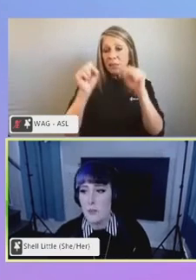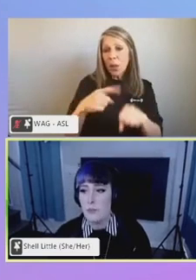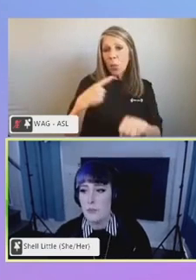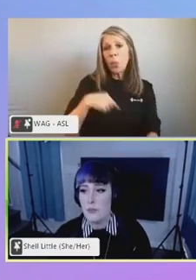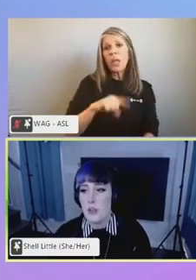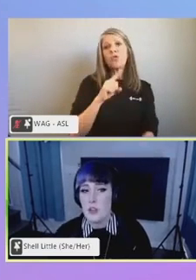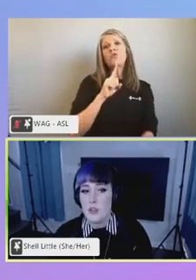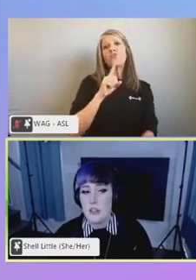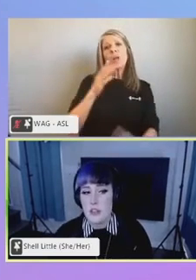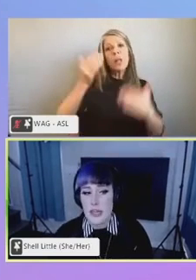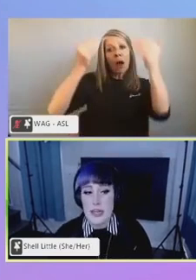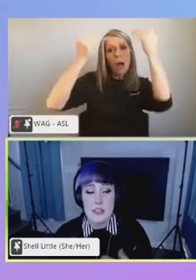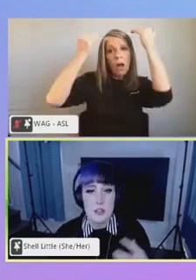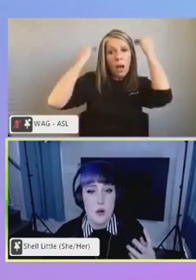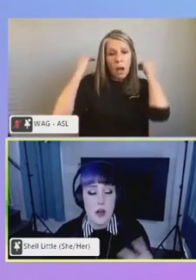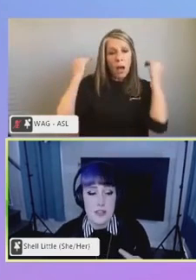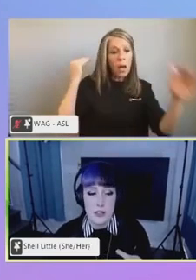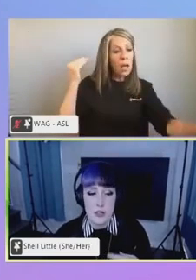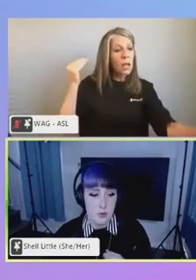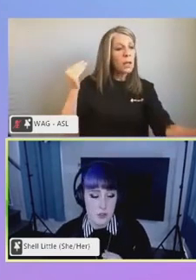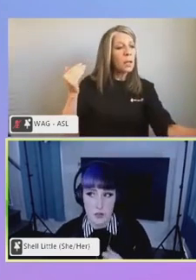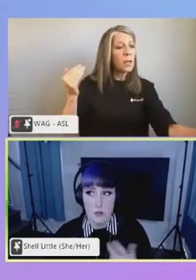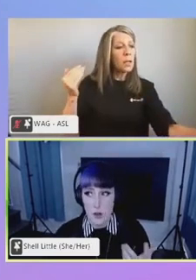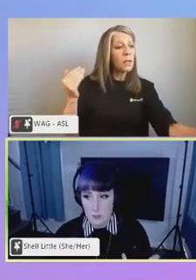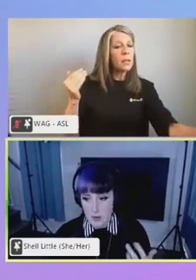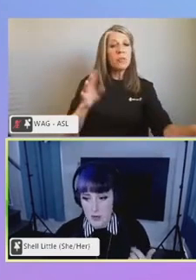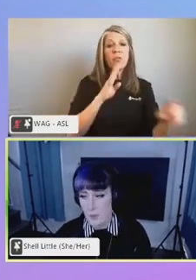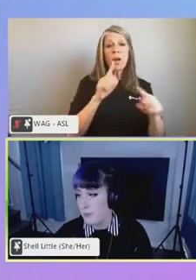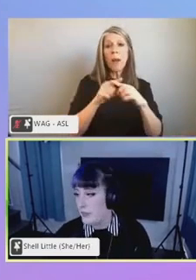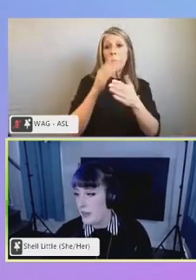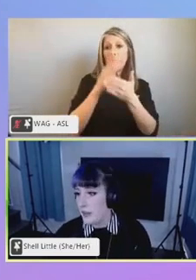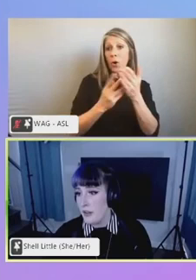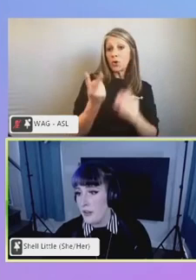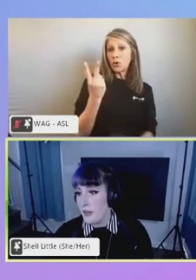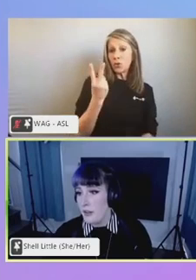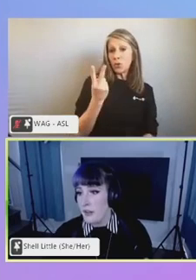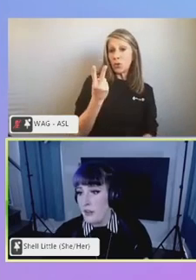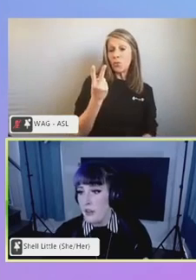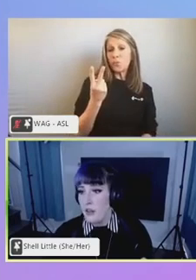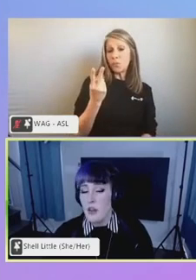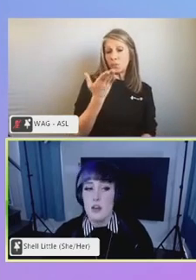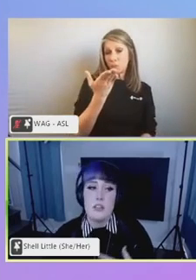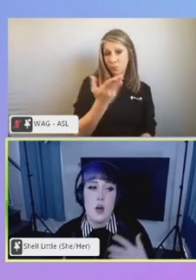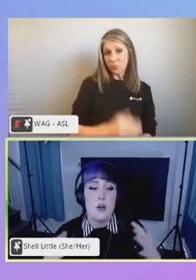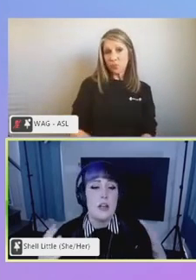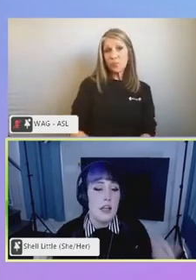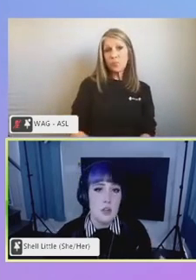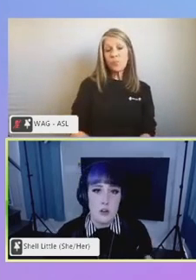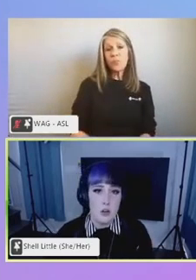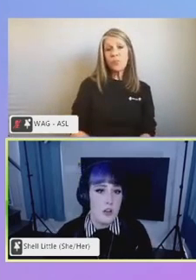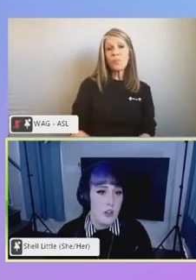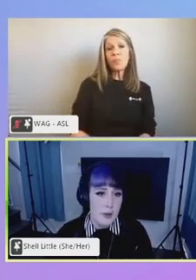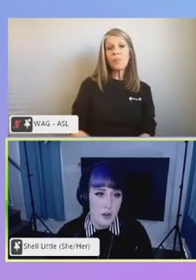relate to the spirit of this tweet. We don't want people to leave accessibility. But yet, we are drowning in it.